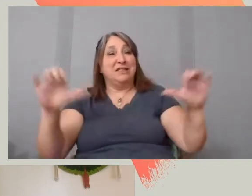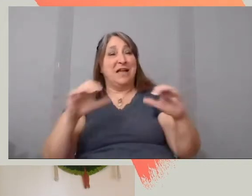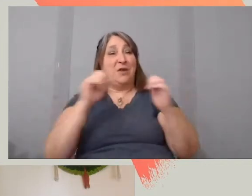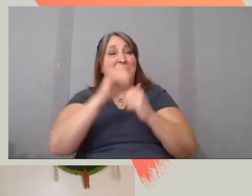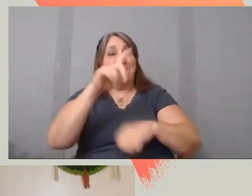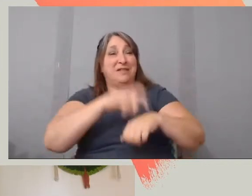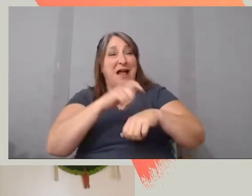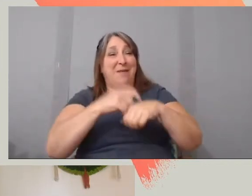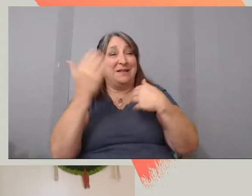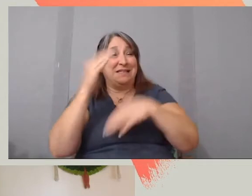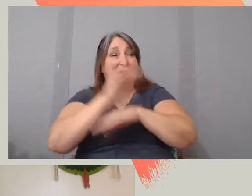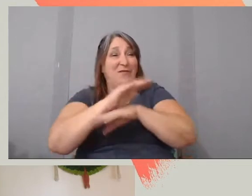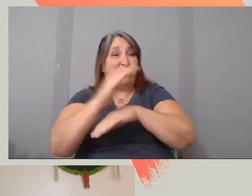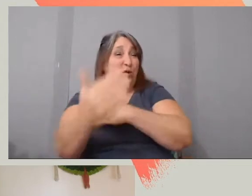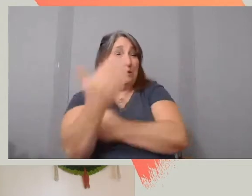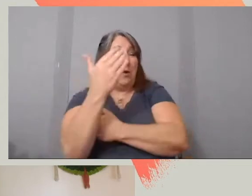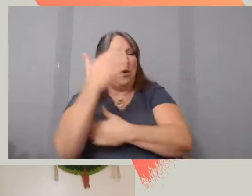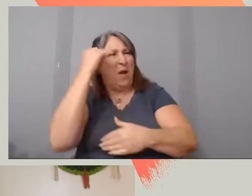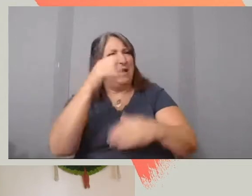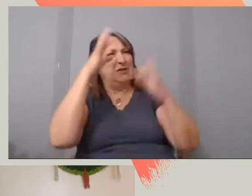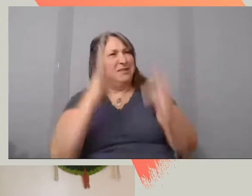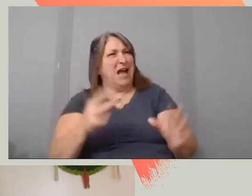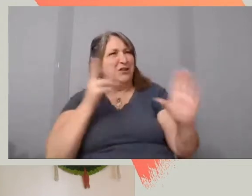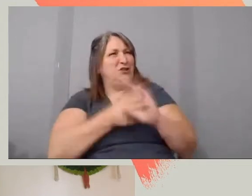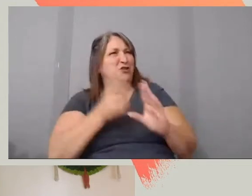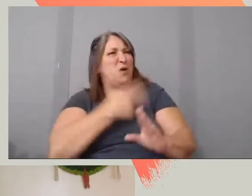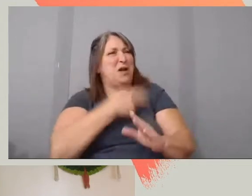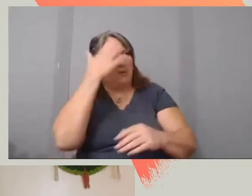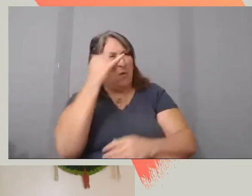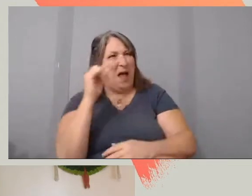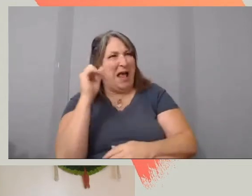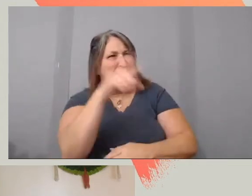why you decided to be with us. And we'd like to know that